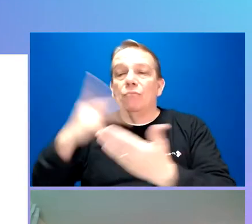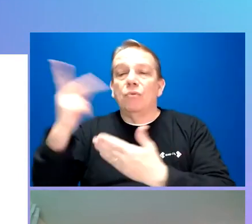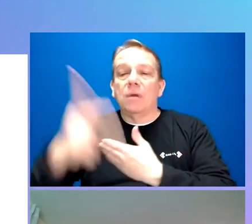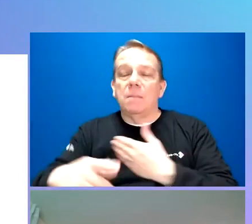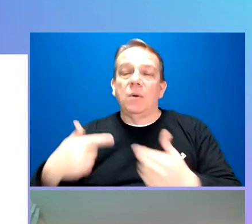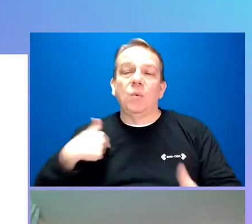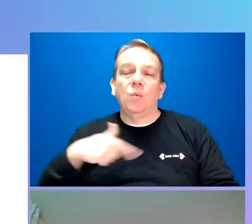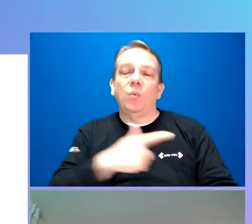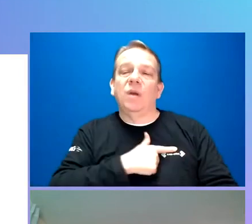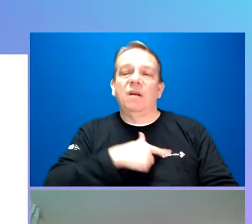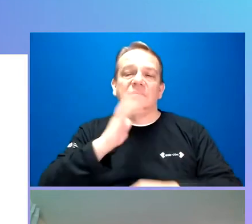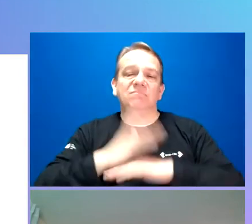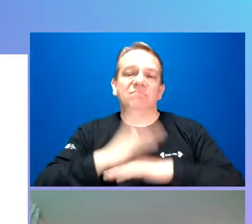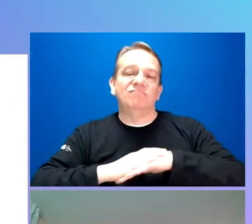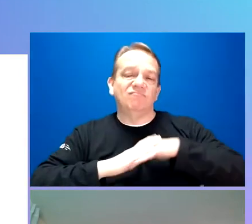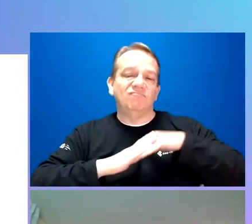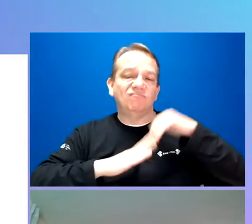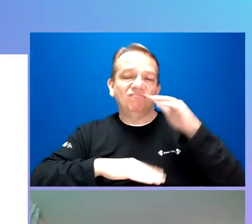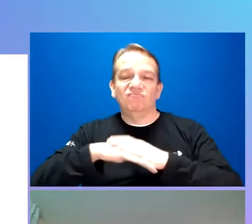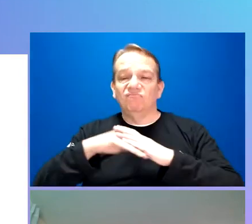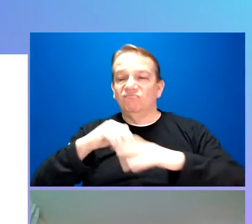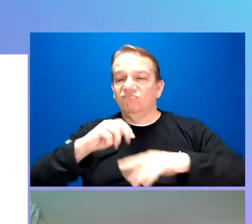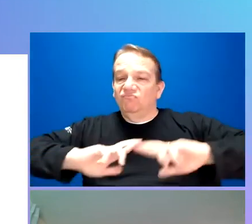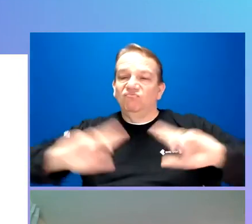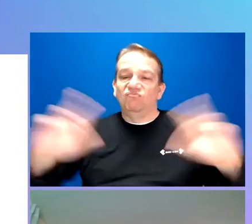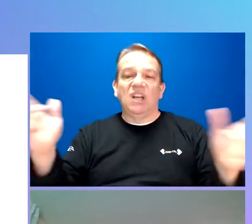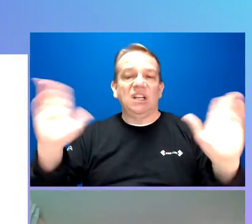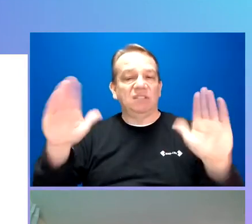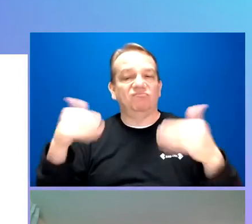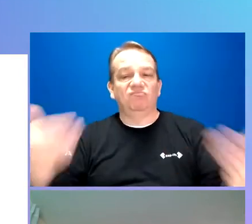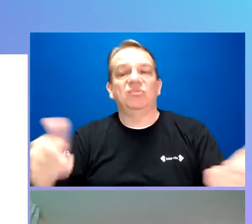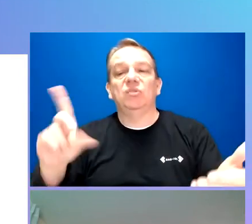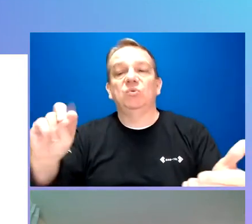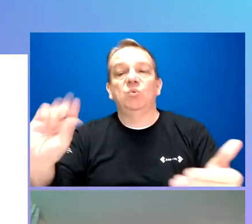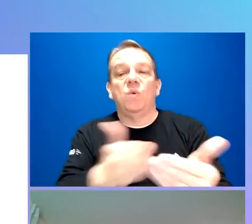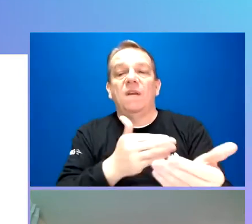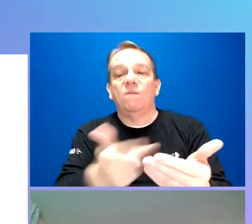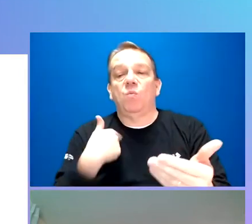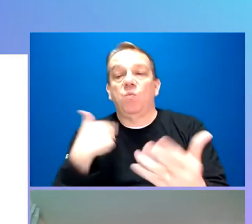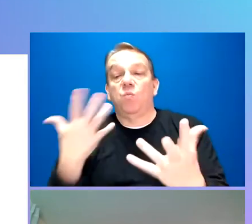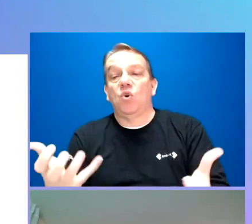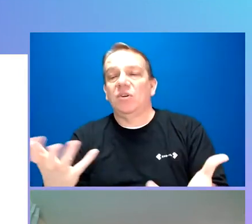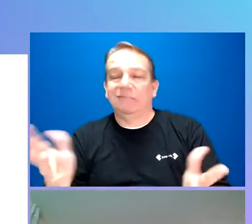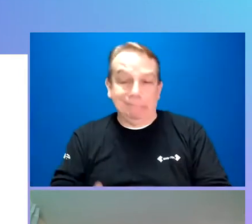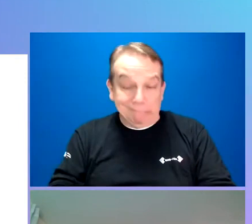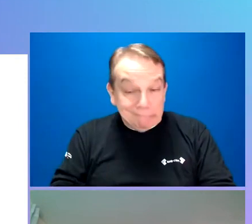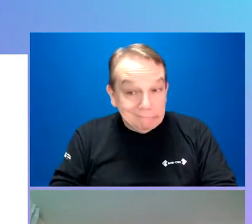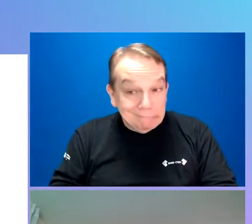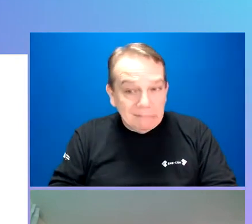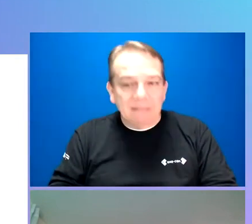resourced, so those and I may not I may not know that there